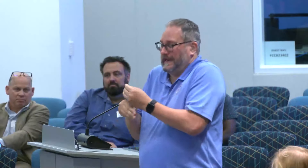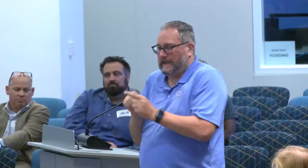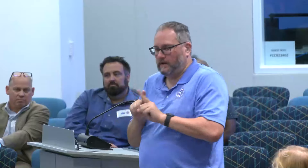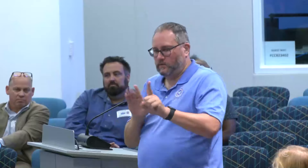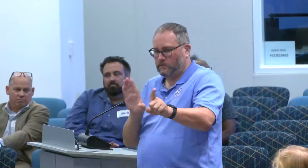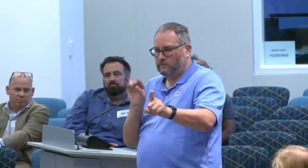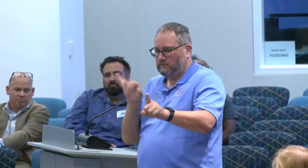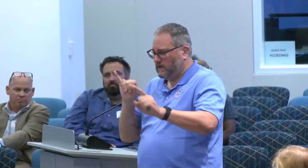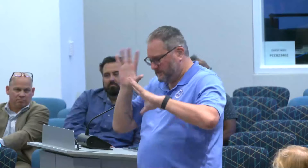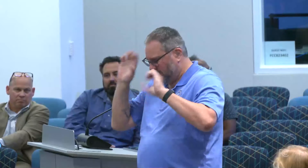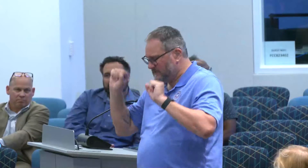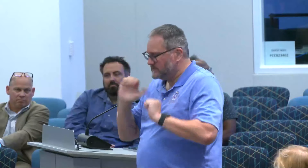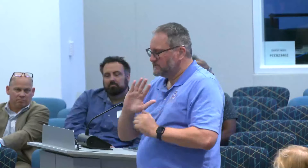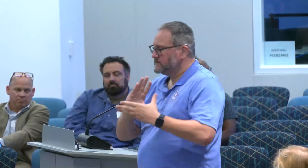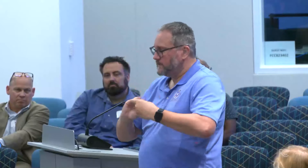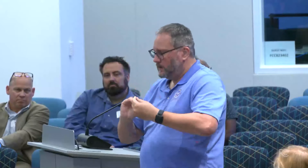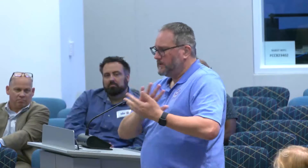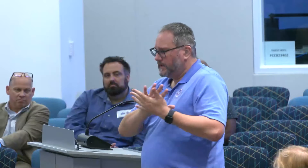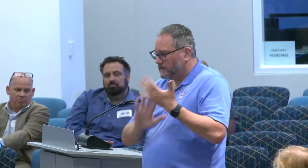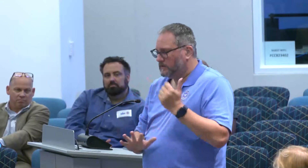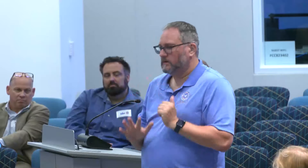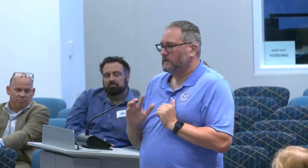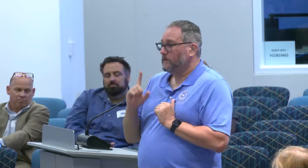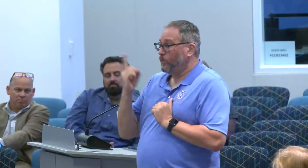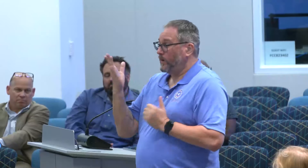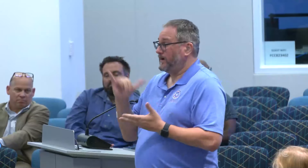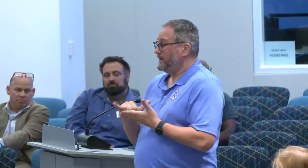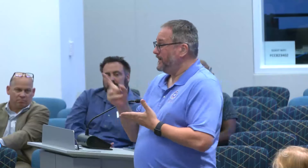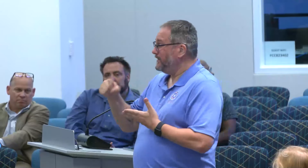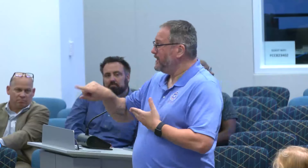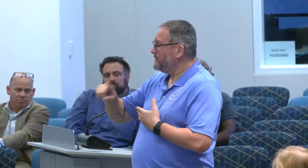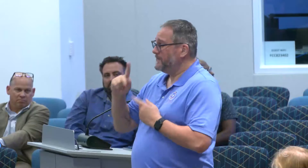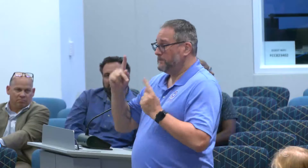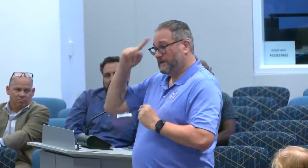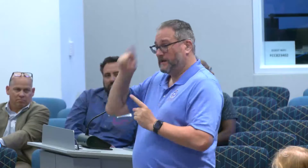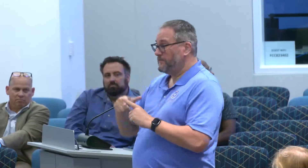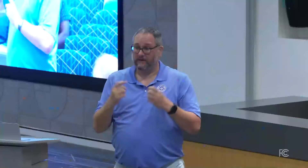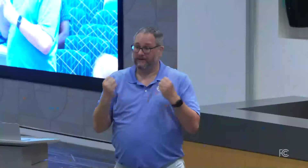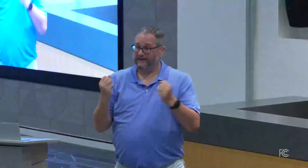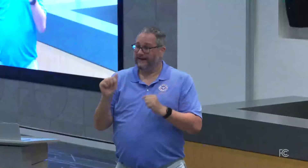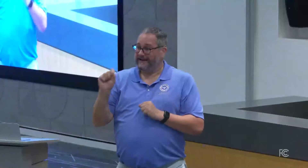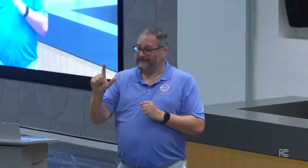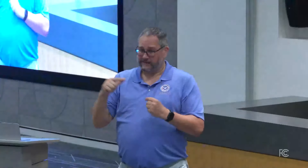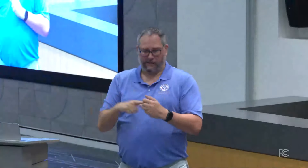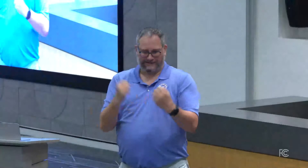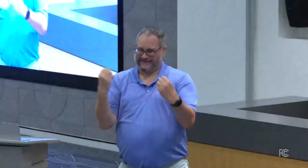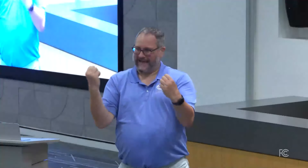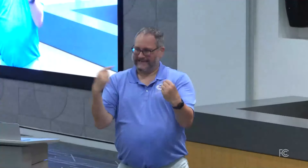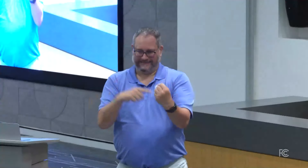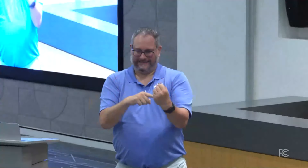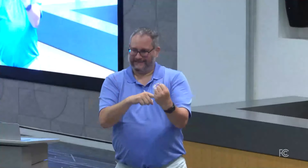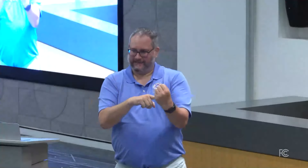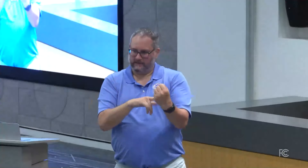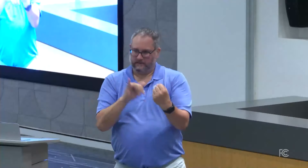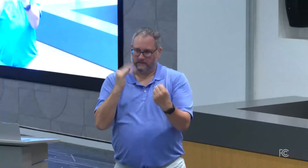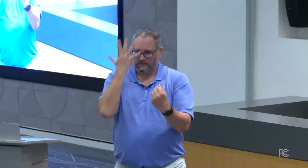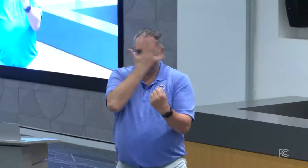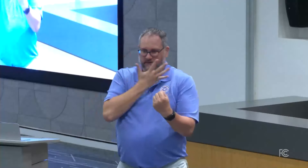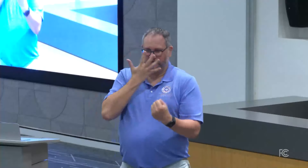COMMUNICATION ACCESS SPECIALIST, AS WELL AS A CERTIFIED DEAF INTERPRETER I'M A LIGHT BLUE SHIRT SALT AND PEPPER HAIR AND BEARD,